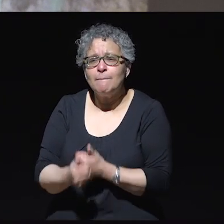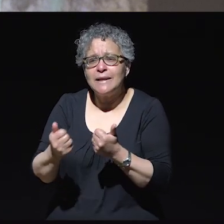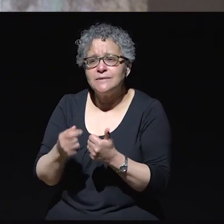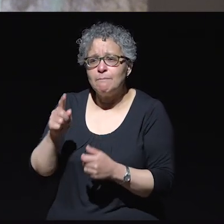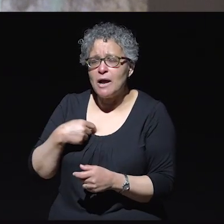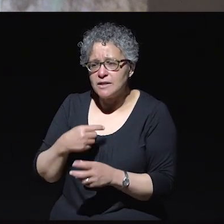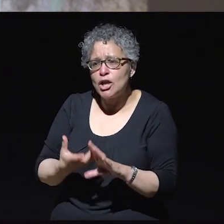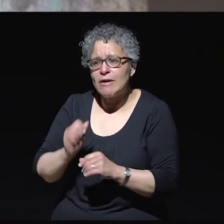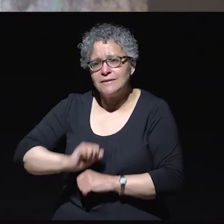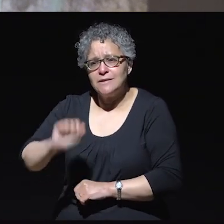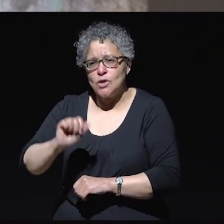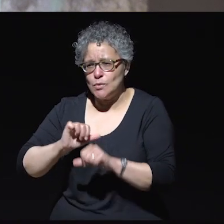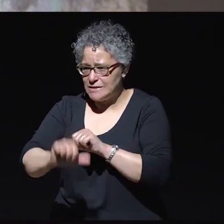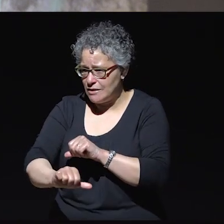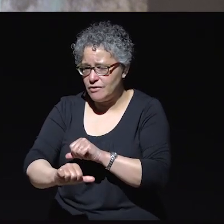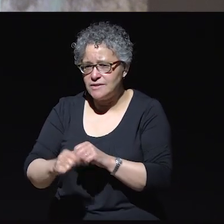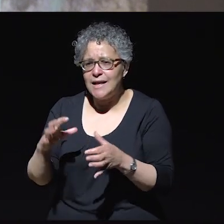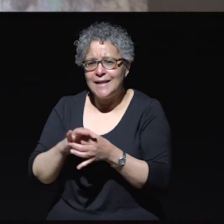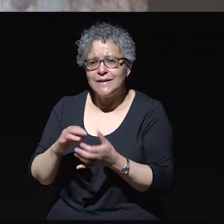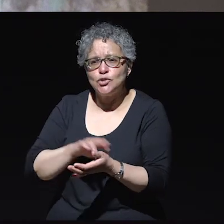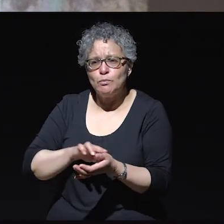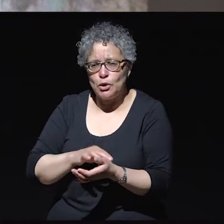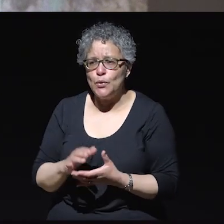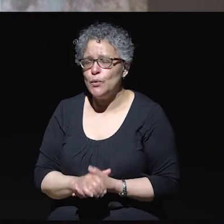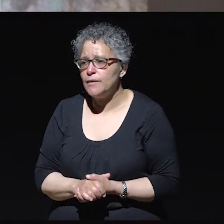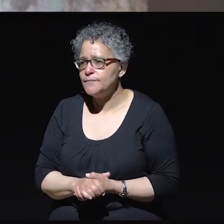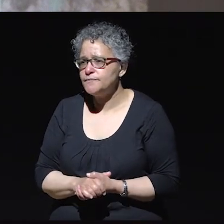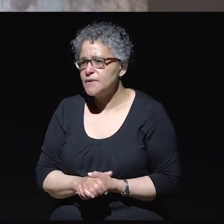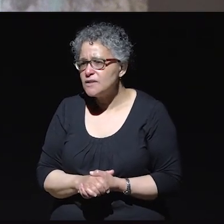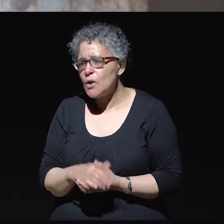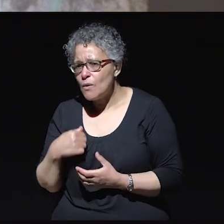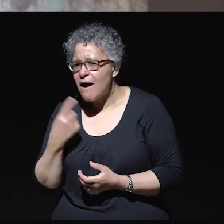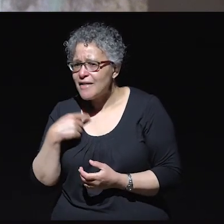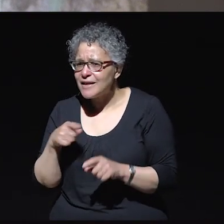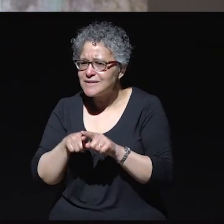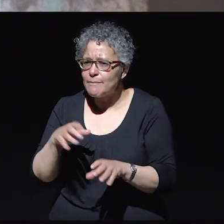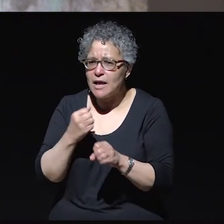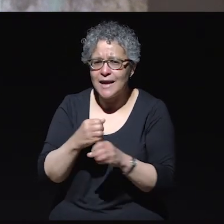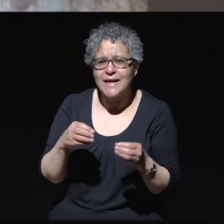I think what he had in mind was 'The Blue Boy'. So, again, I just think a little bit like Gainsborough using Van Dyck,